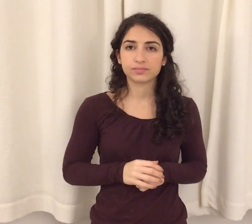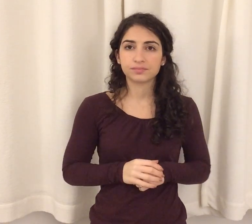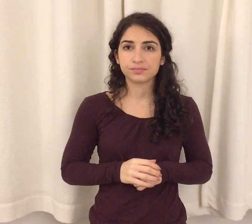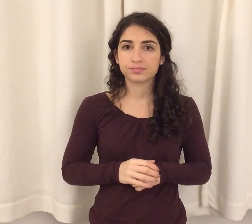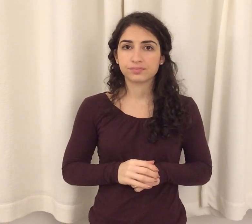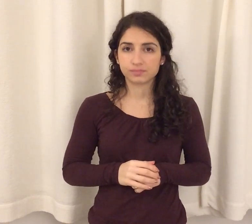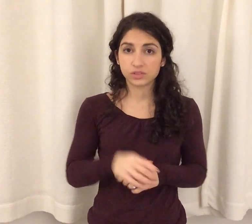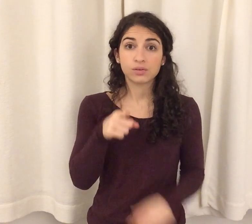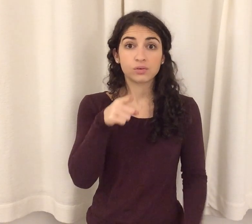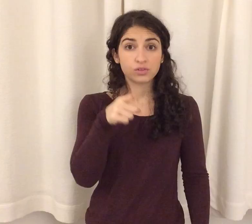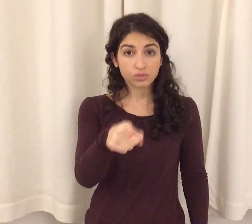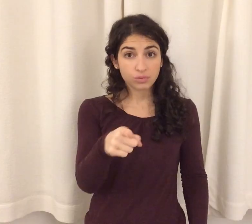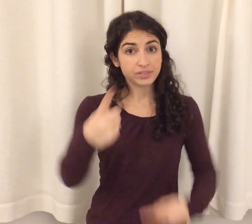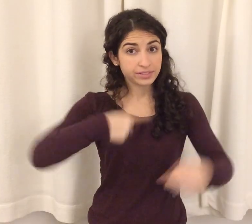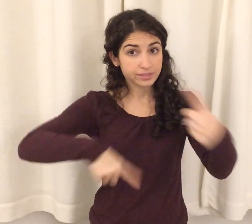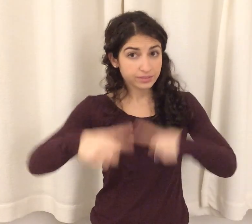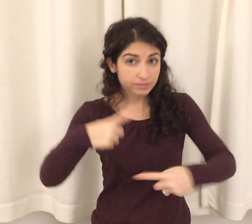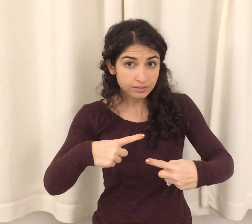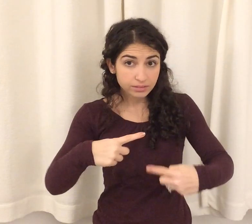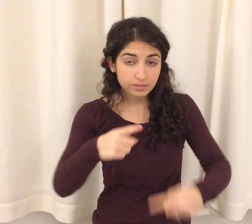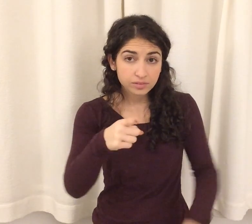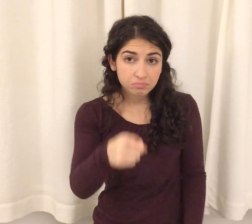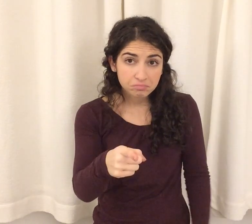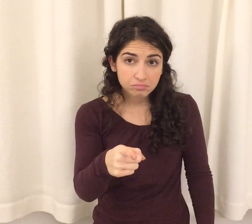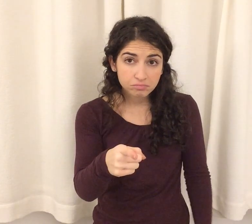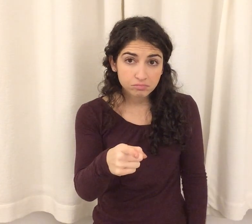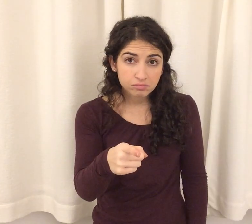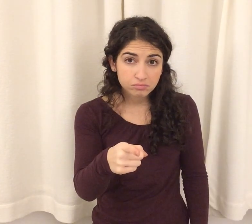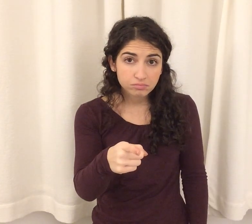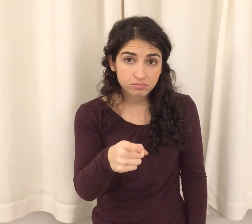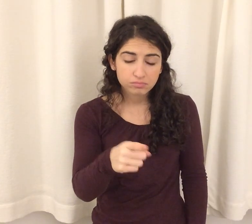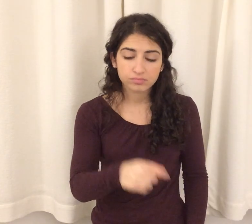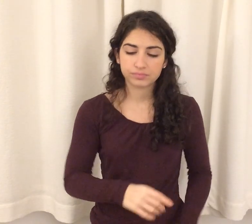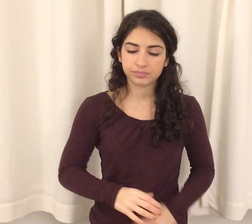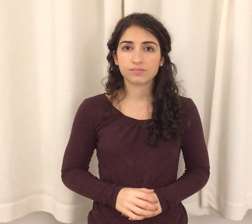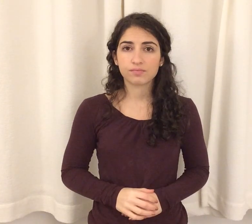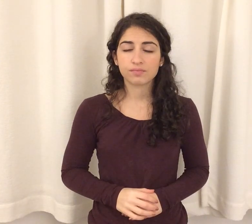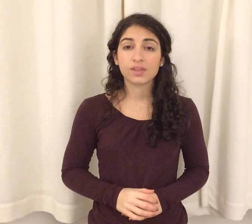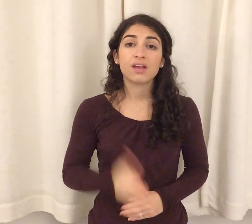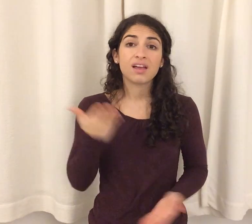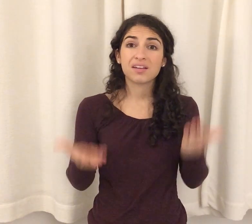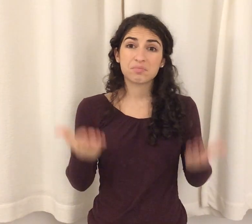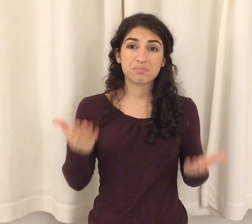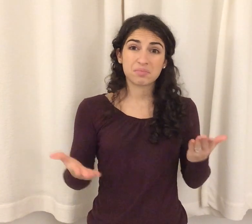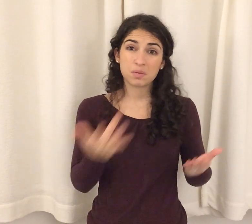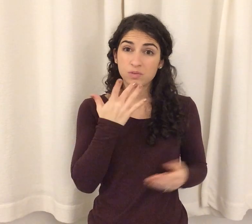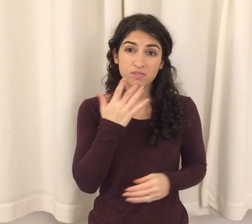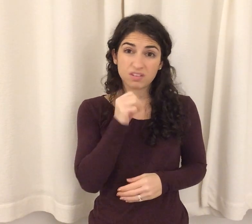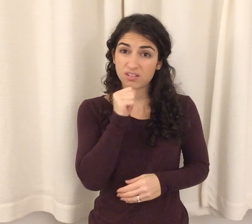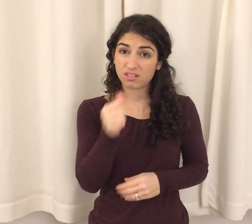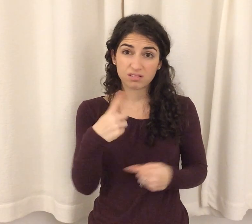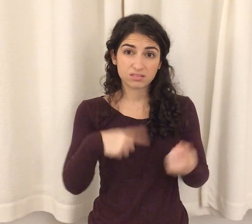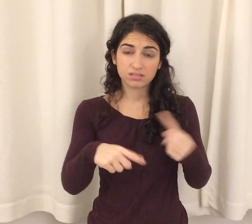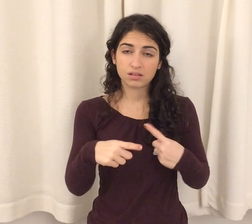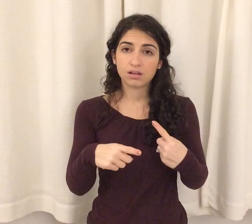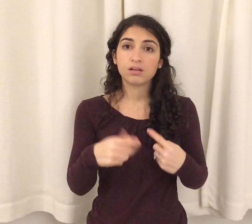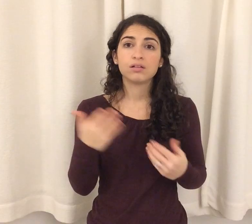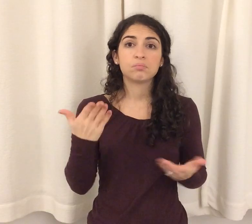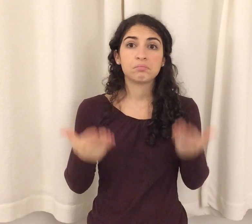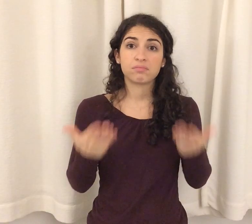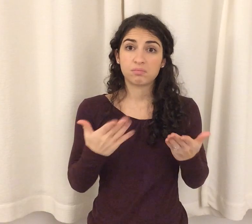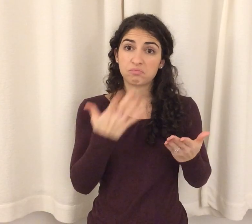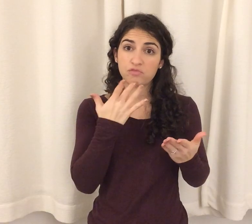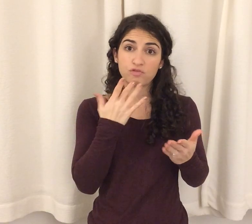"YOU SIGN?" and maybe they prefer not to